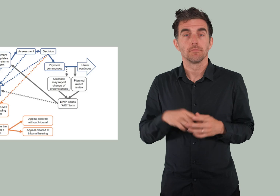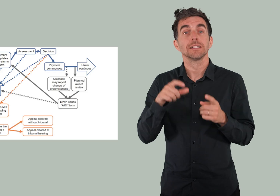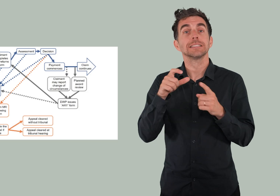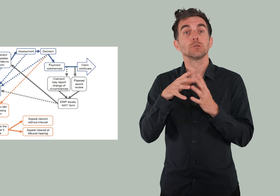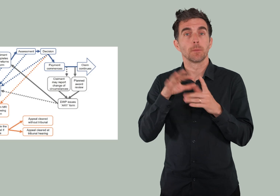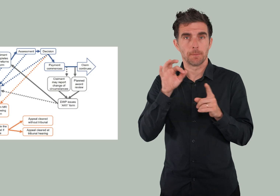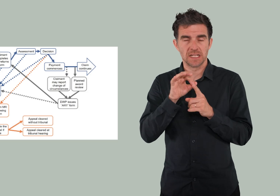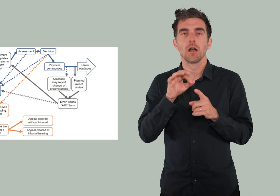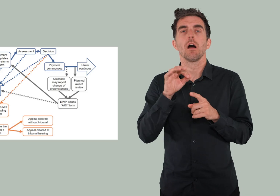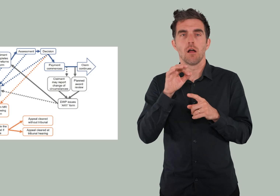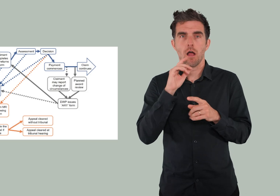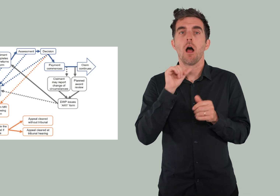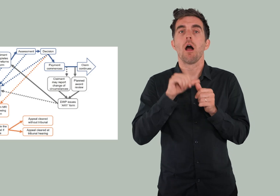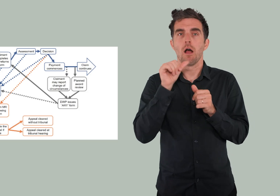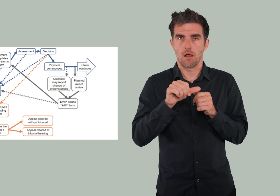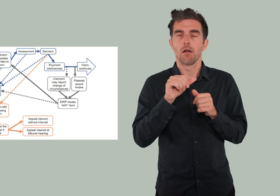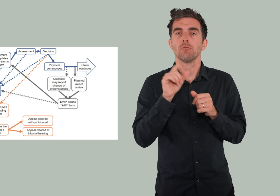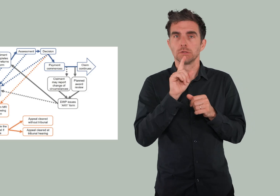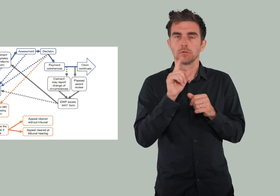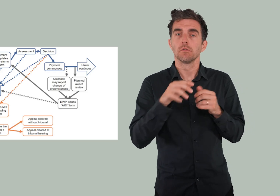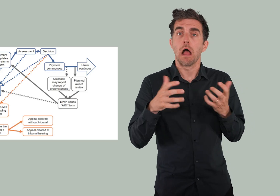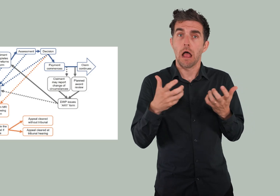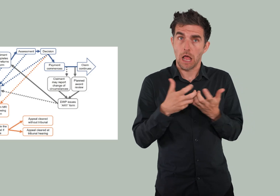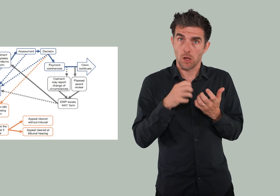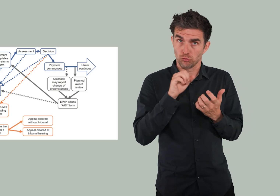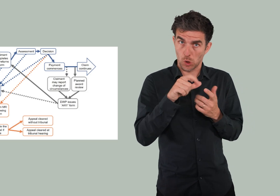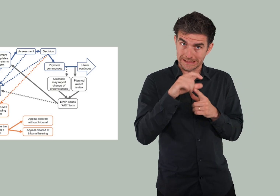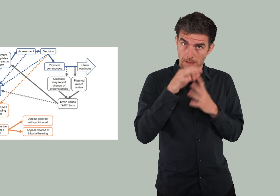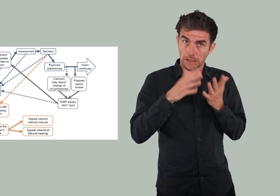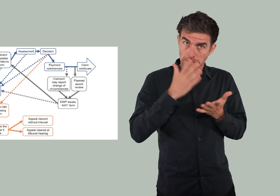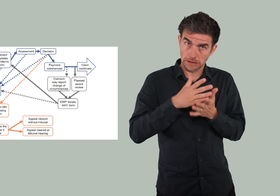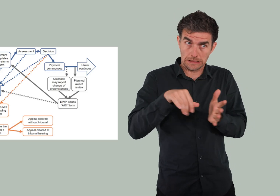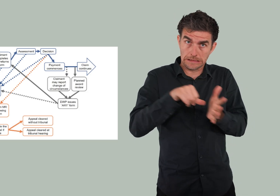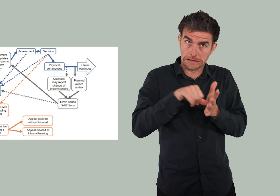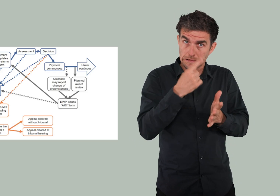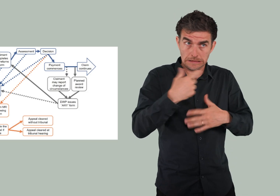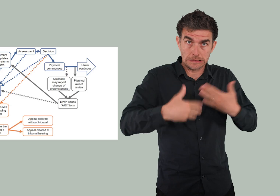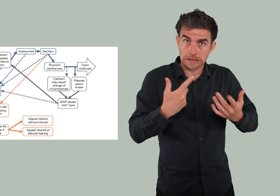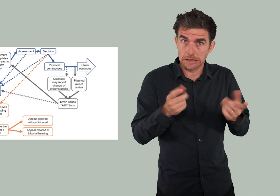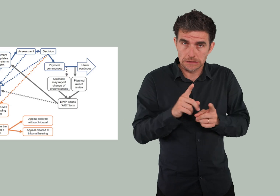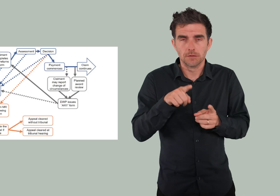2. DWP issues the “How your disability affects you”